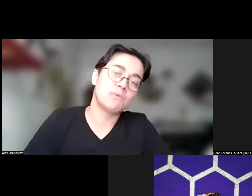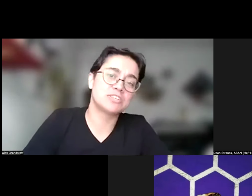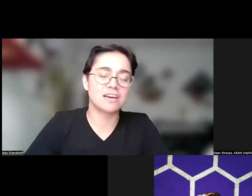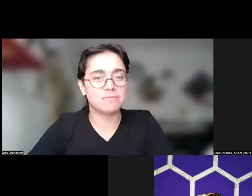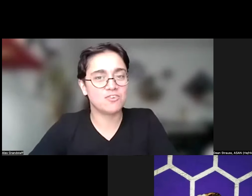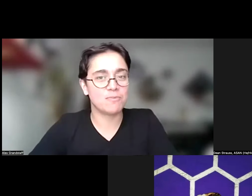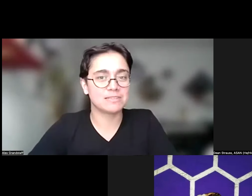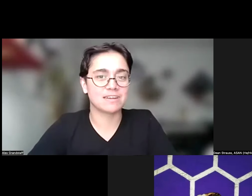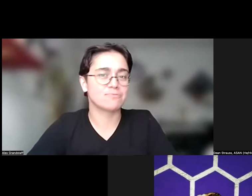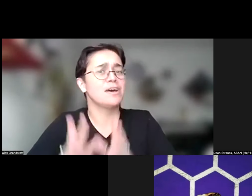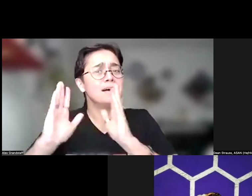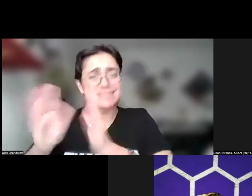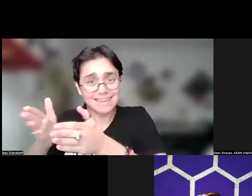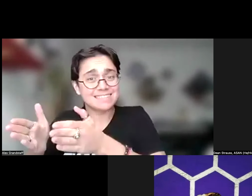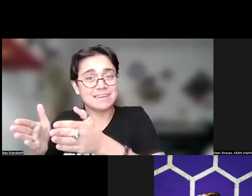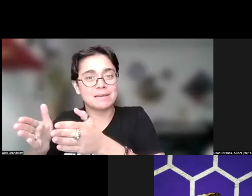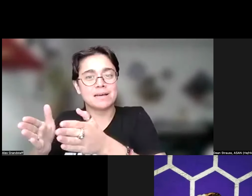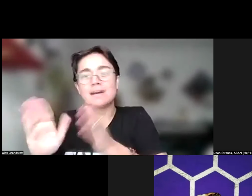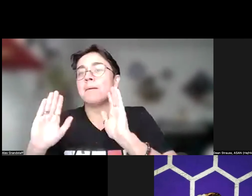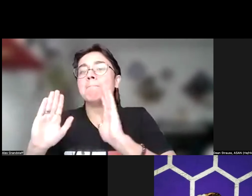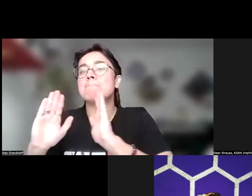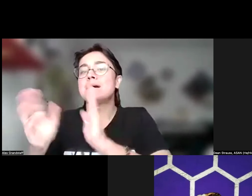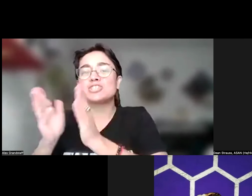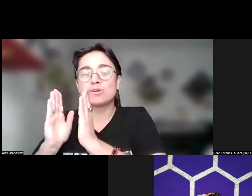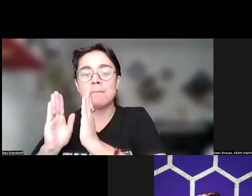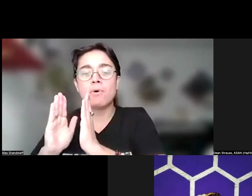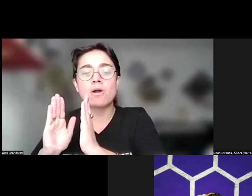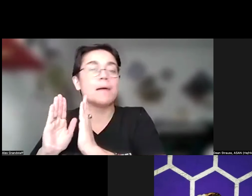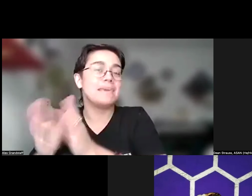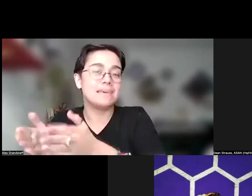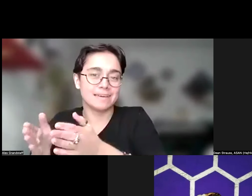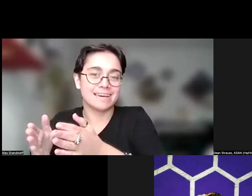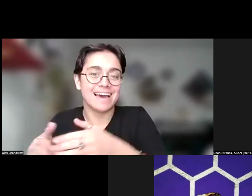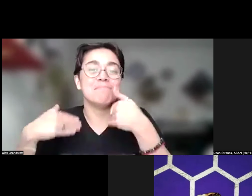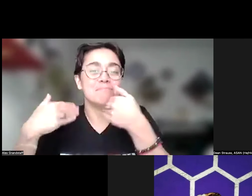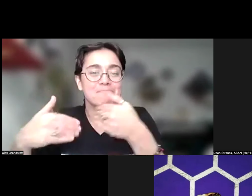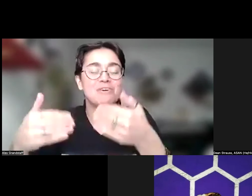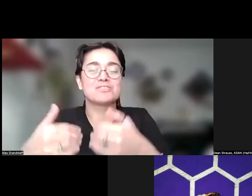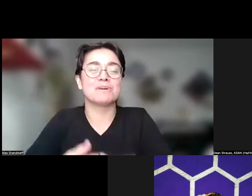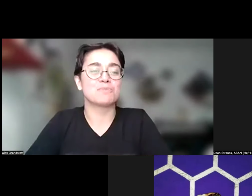demonstrations, pressure campaigns makes the folks who are willing to come and sit in the district office and say "Hi, we want to